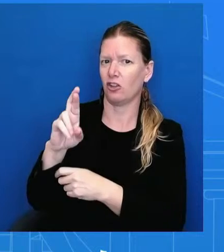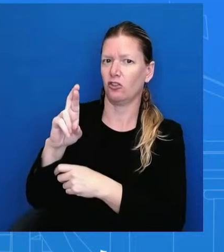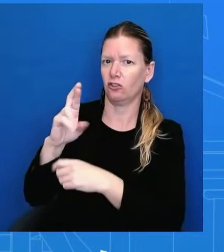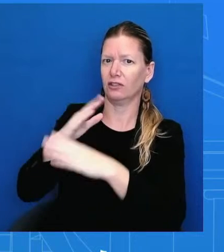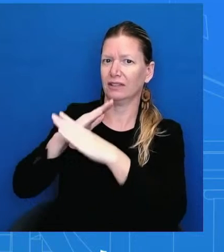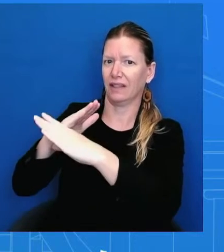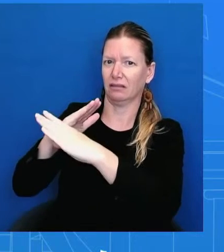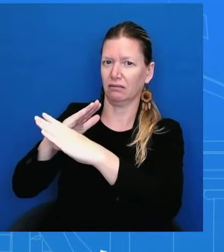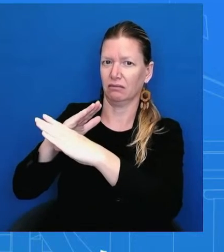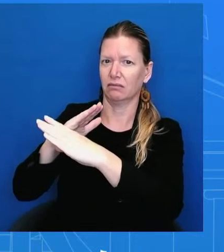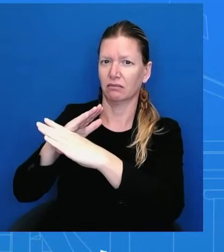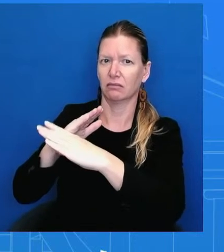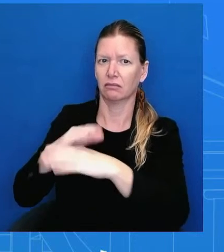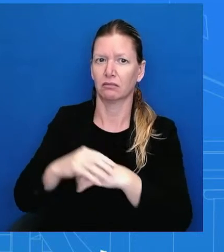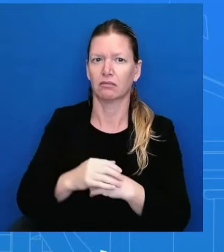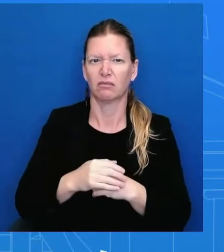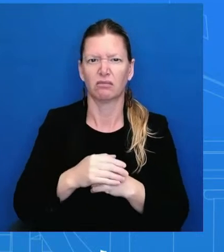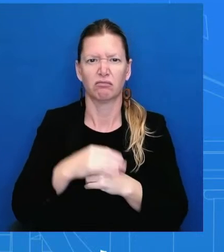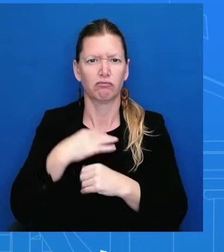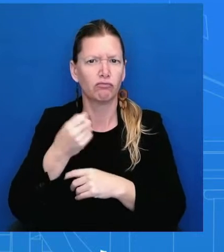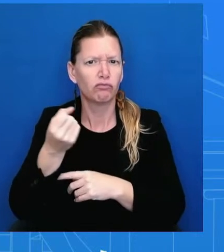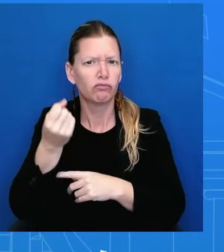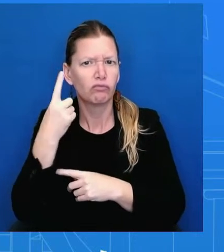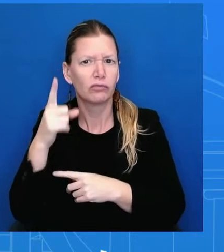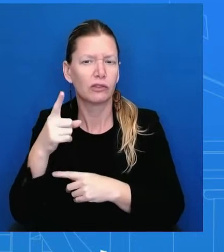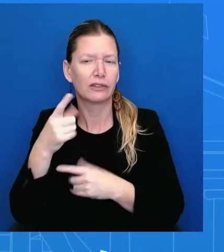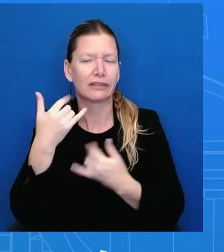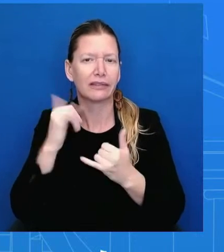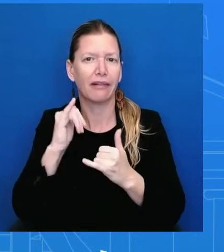You talked -- we talked about how we're resequenc- -- resequencing some of our --